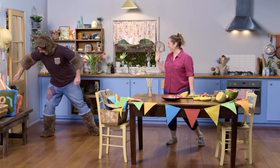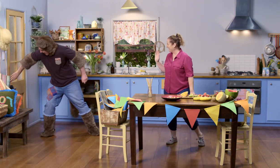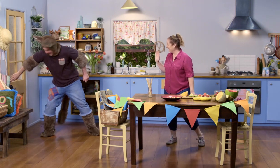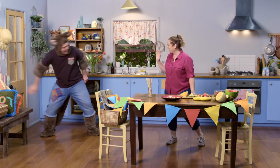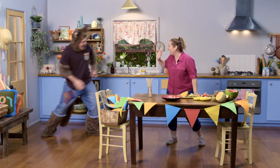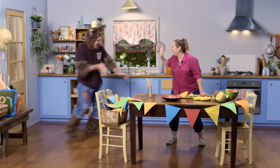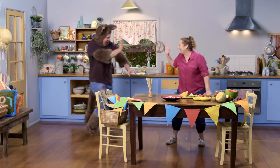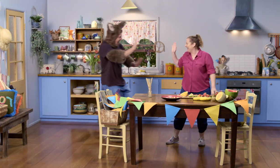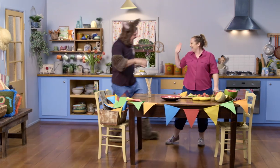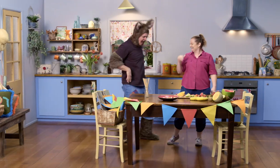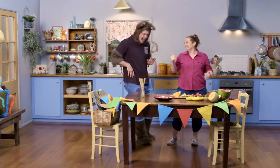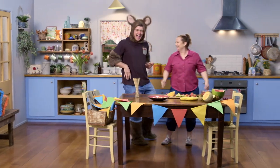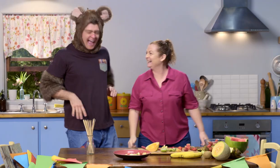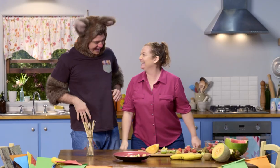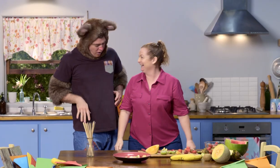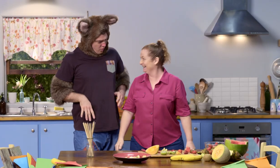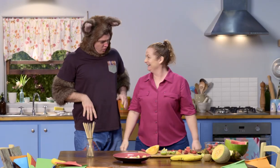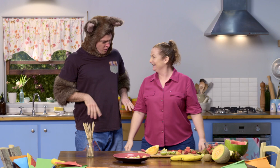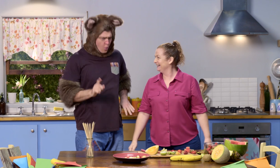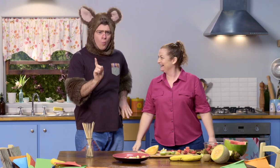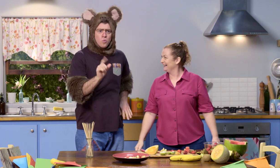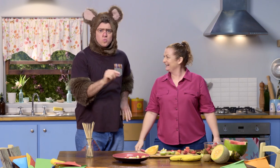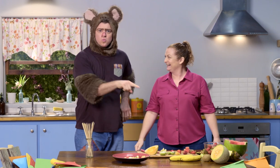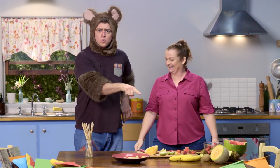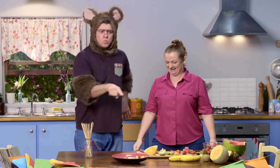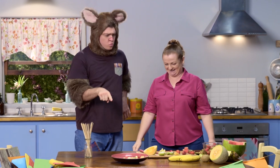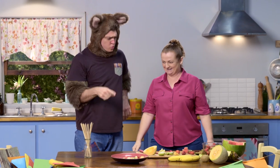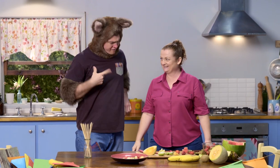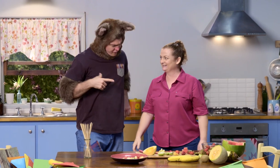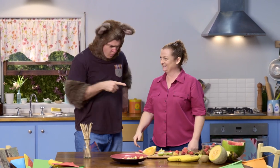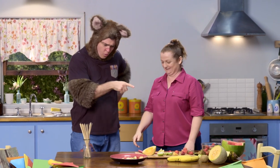Hi, Possum. Hello. Sally, what's all this for?